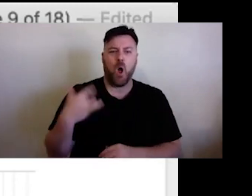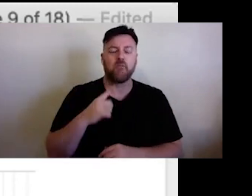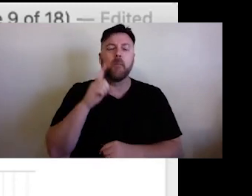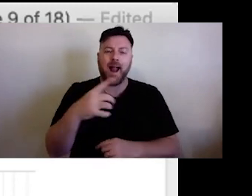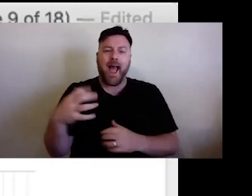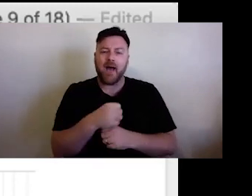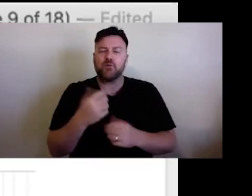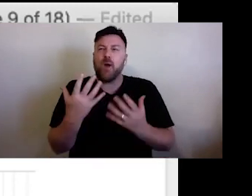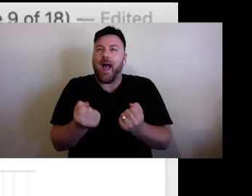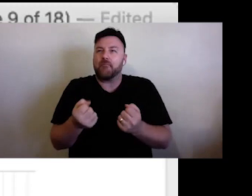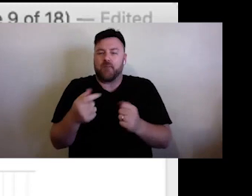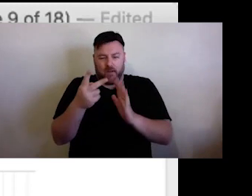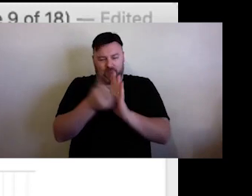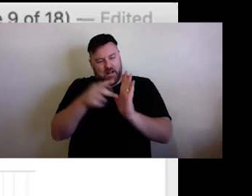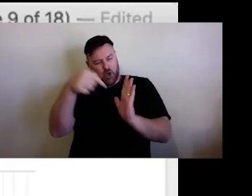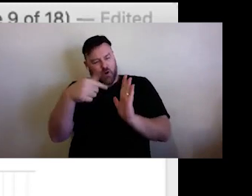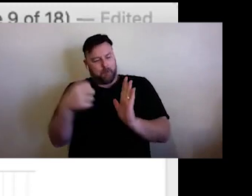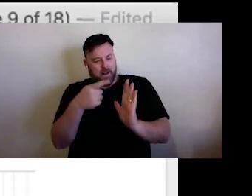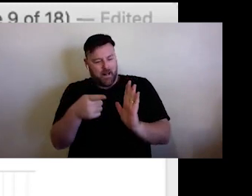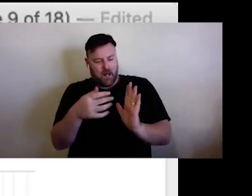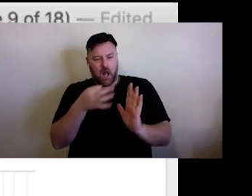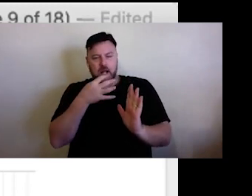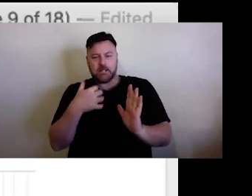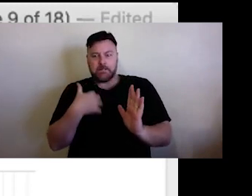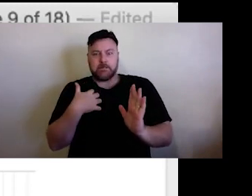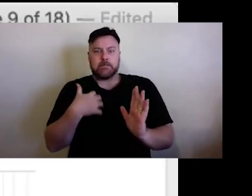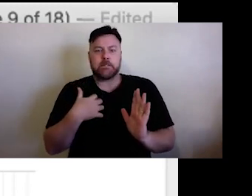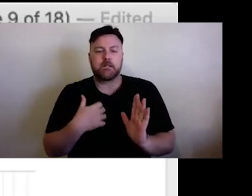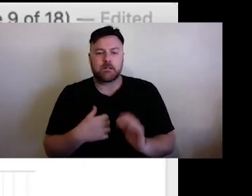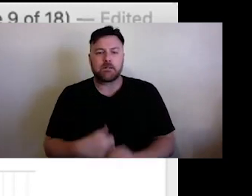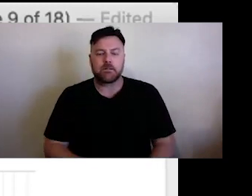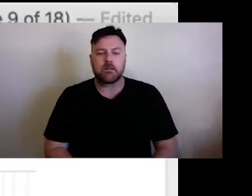creators are creating that urgency. One of them is through kind of